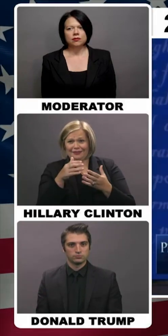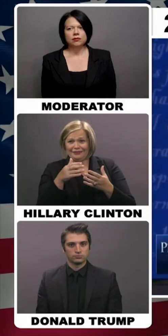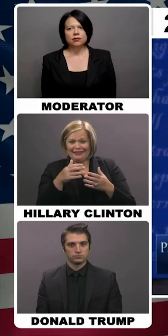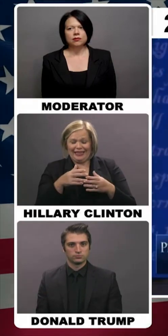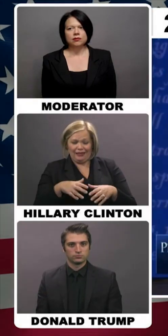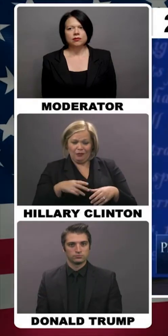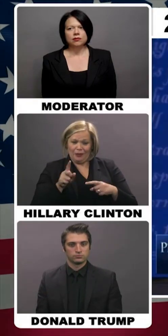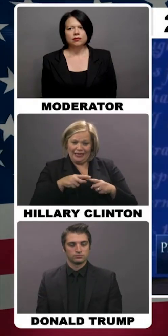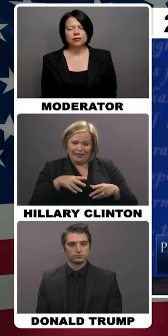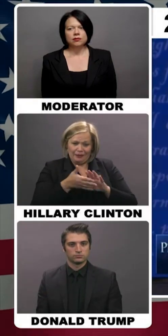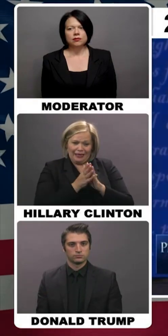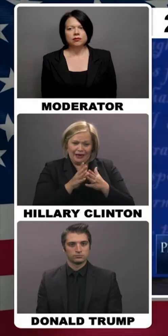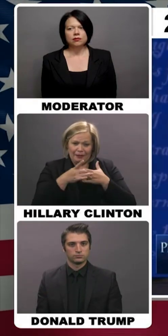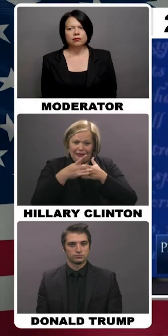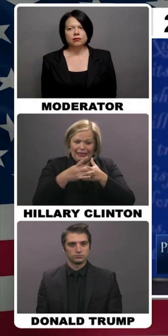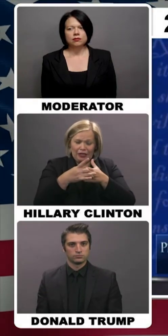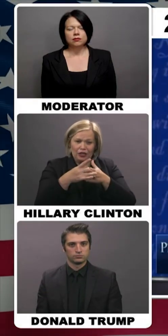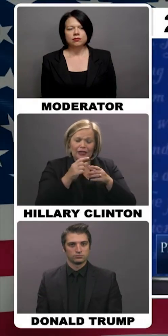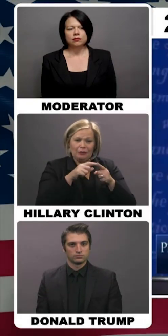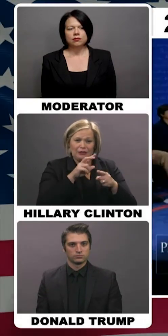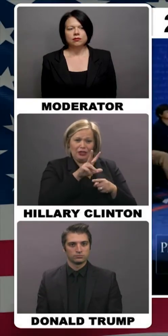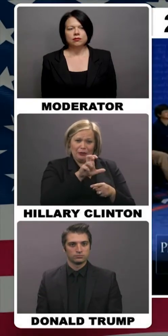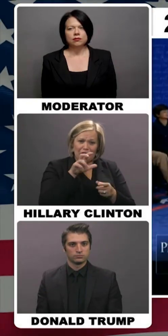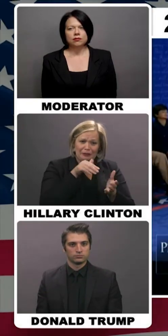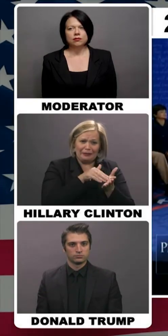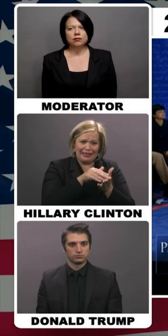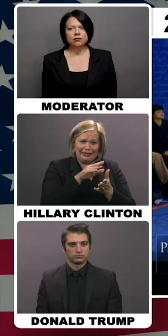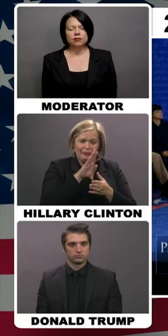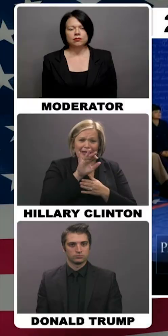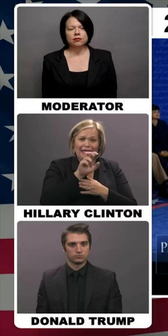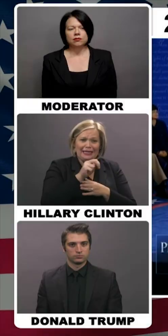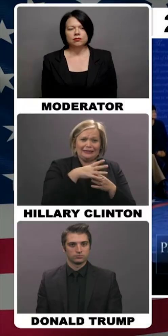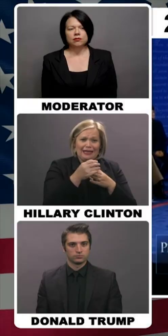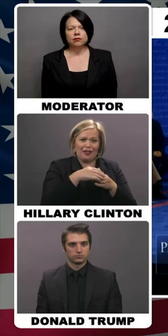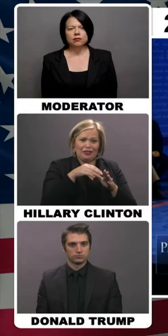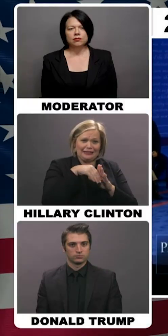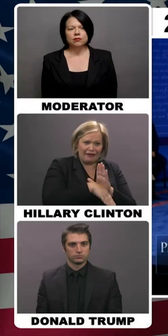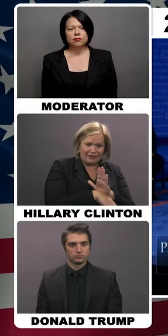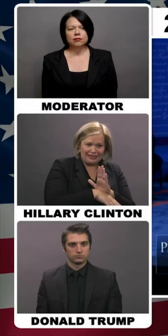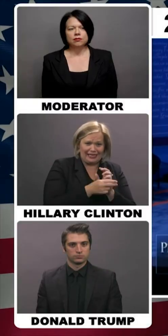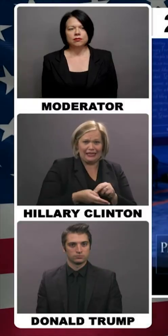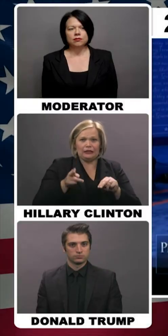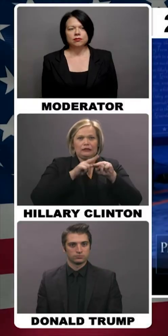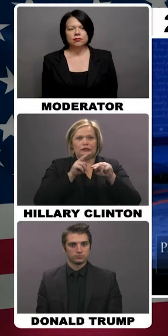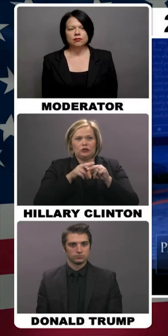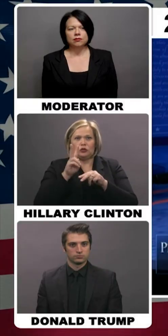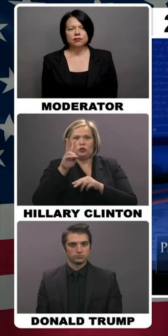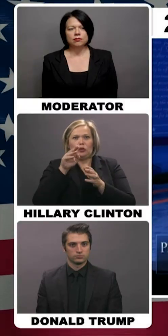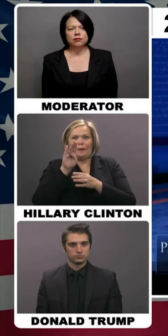and turn it into a $200 billion surplus. And 23 million new jobs were created and incomes went up for everybody.